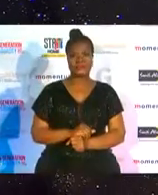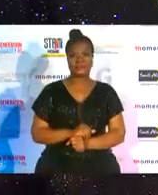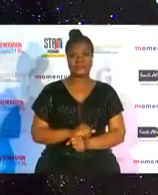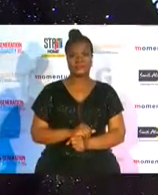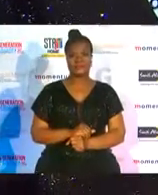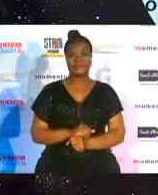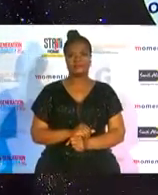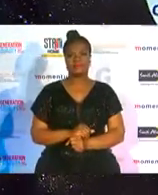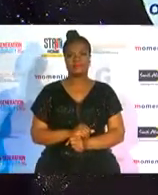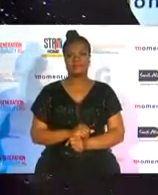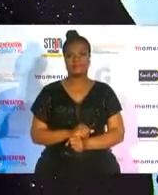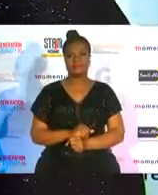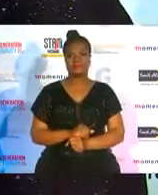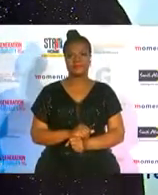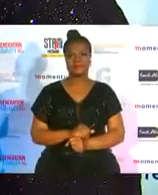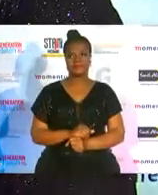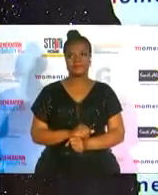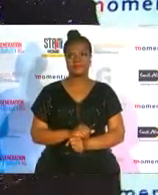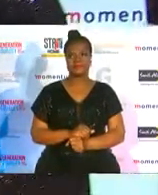2020